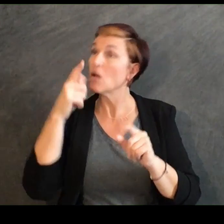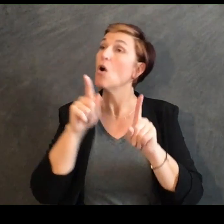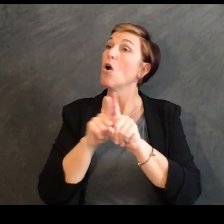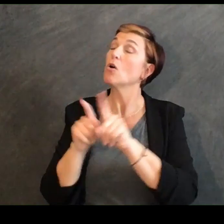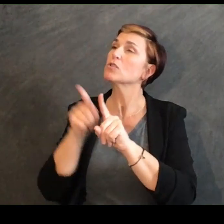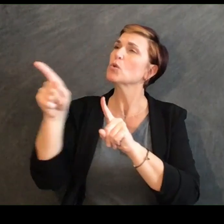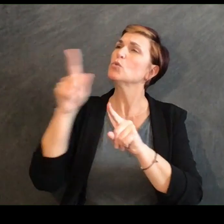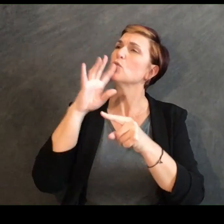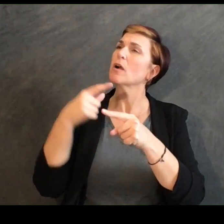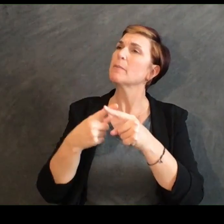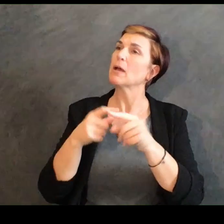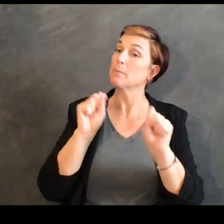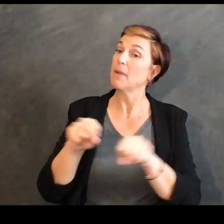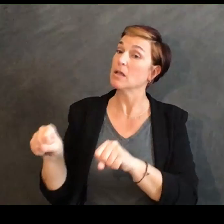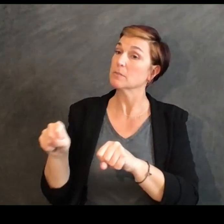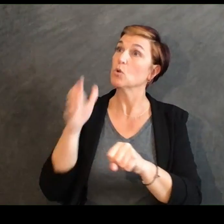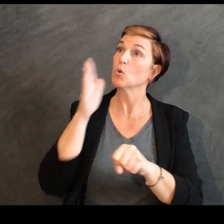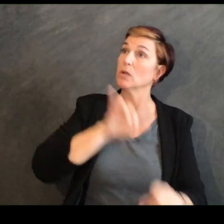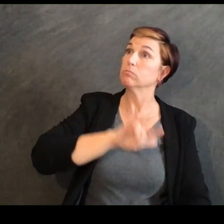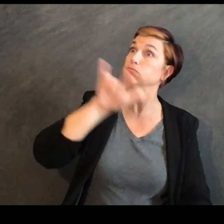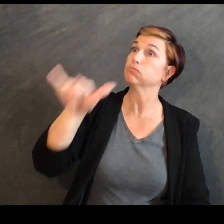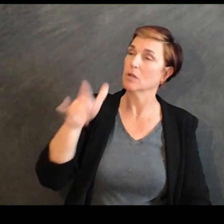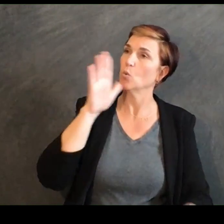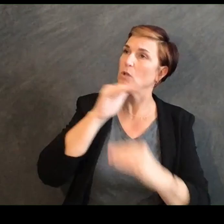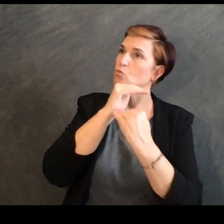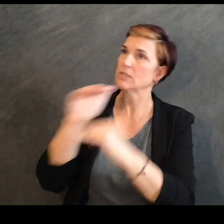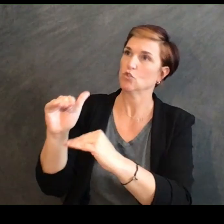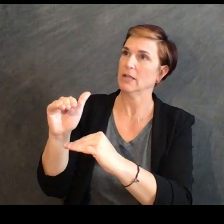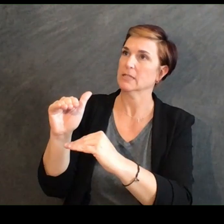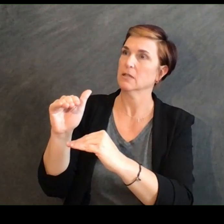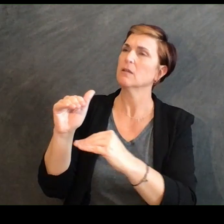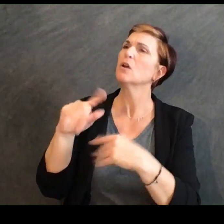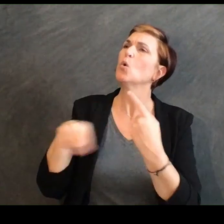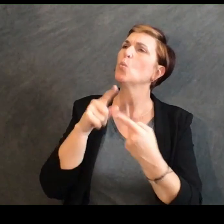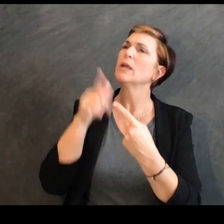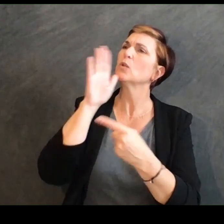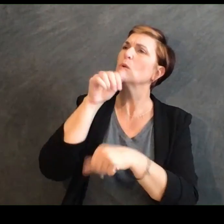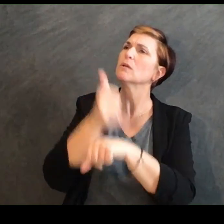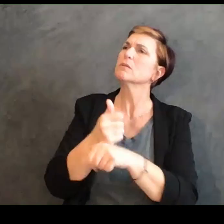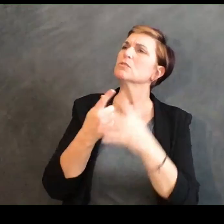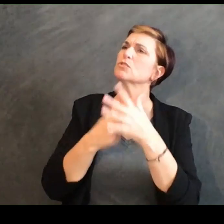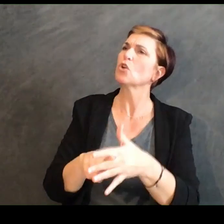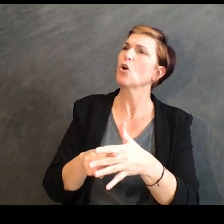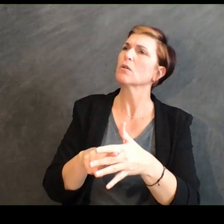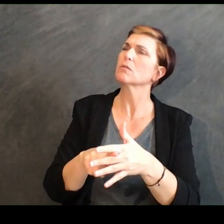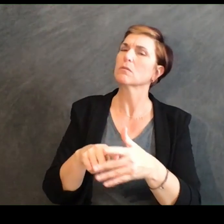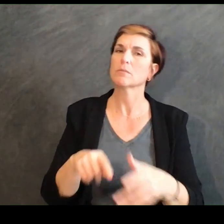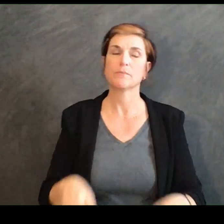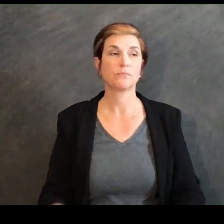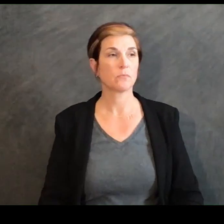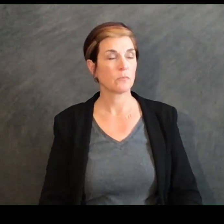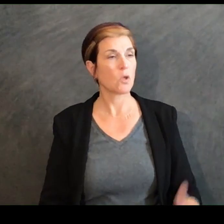travel have you discussed when they might be put in place well in light of the results as we discussed before a lot of